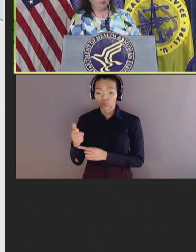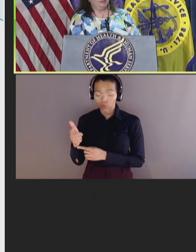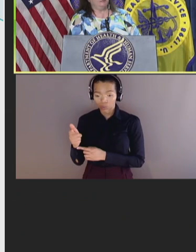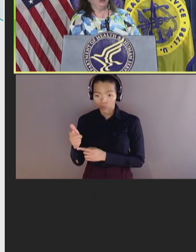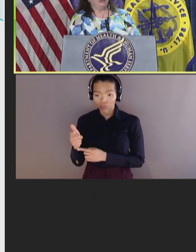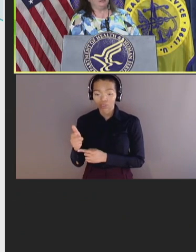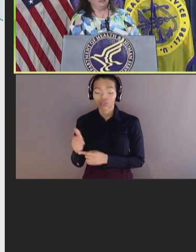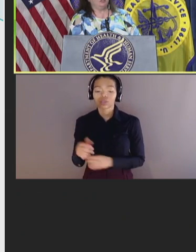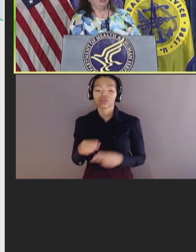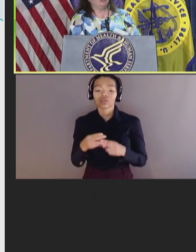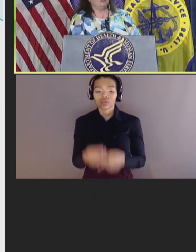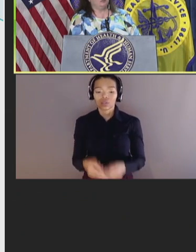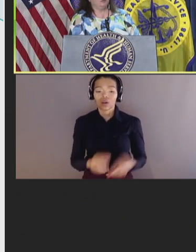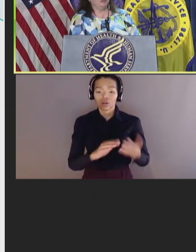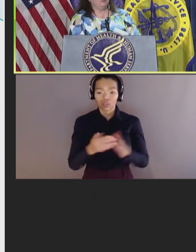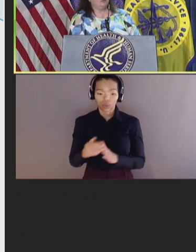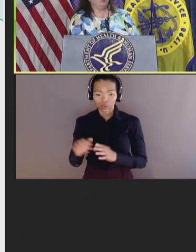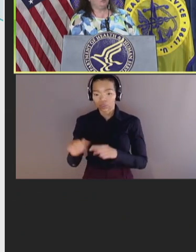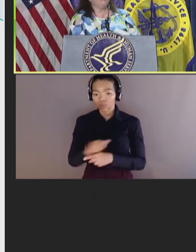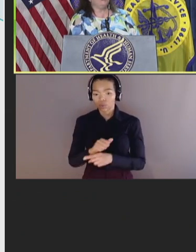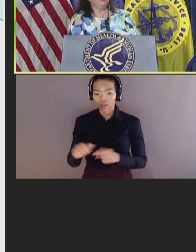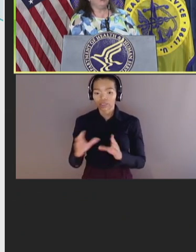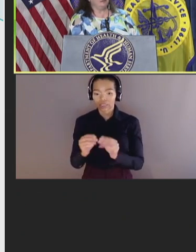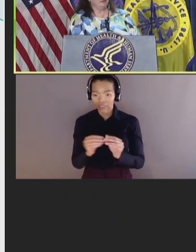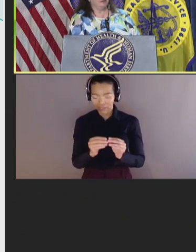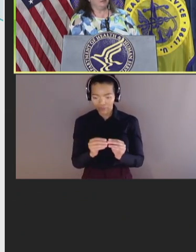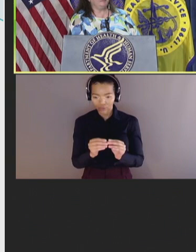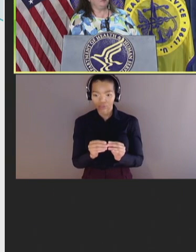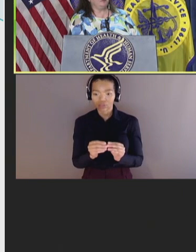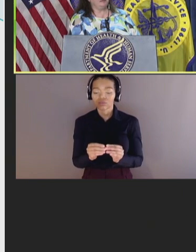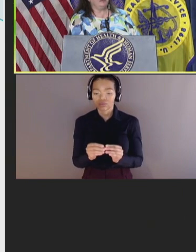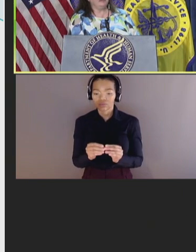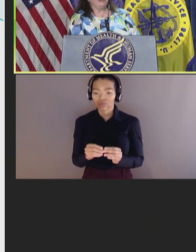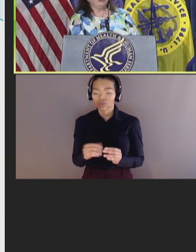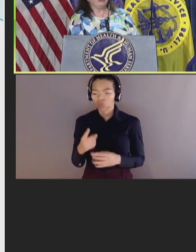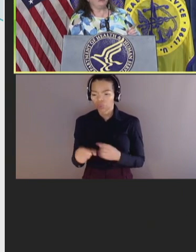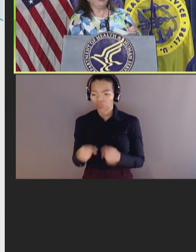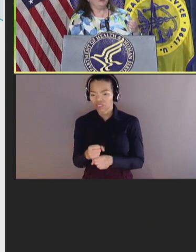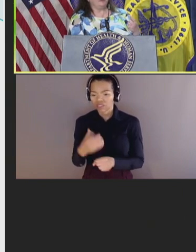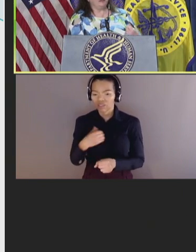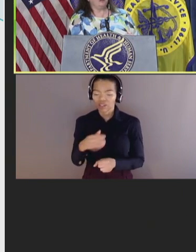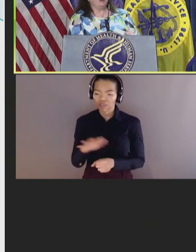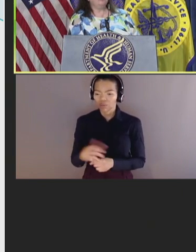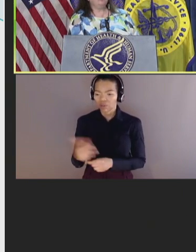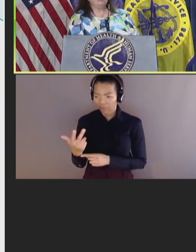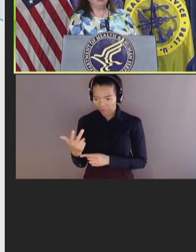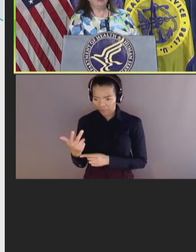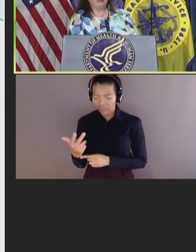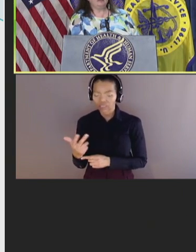of Practice sessions. So, we run about three of them a year, and we invite all of the recipients